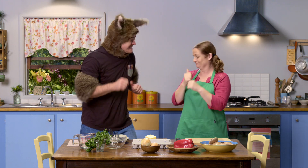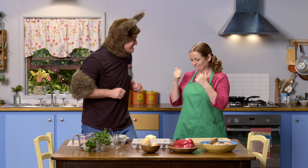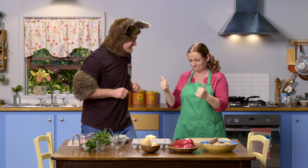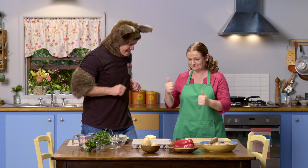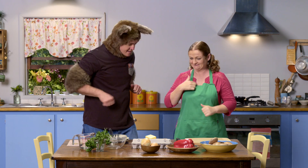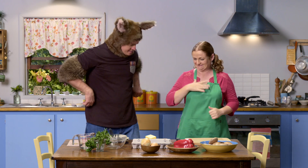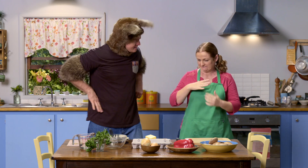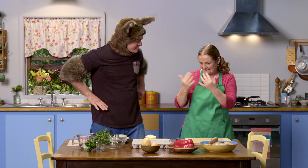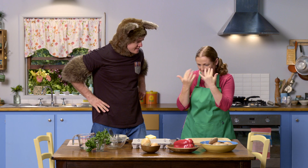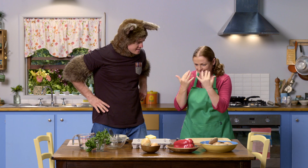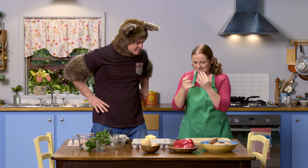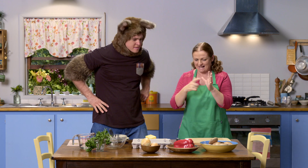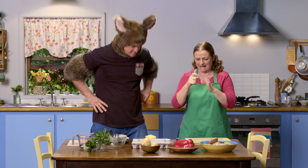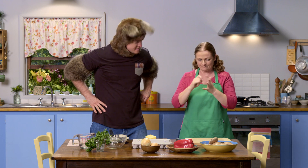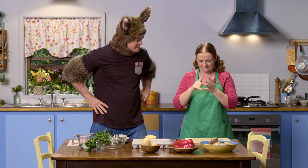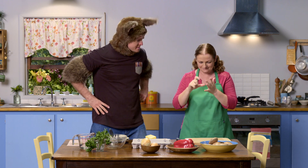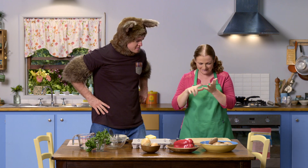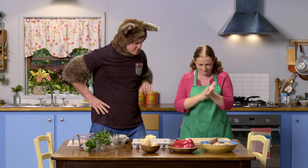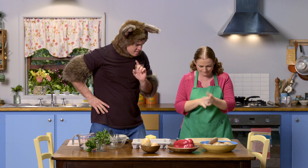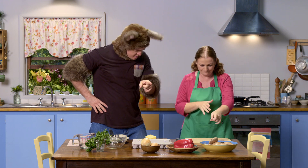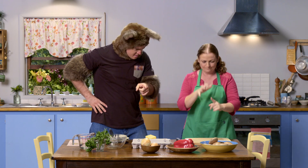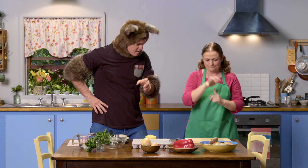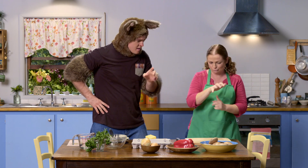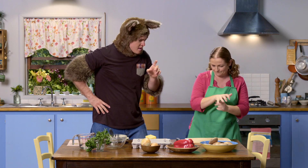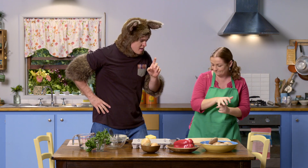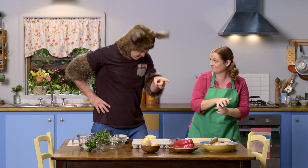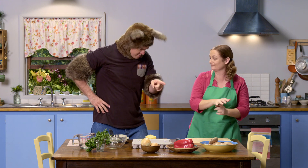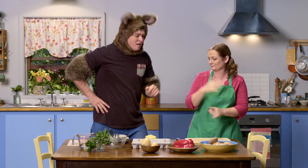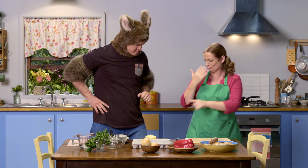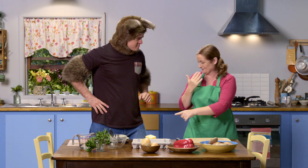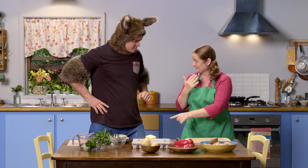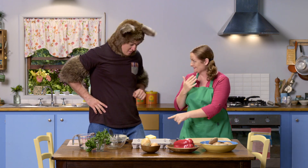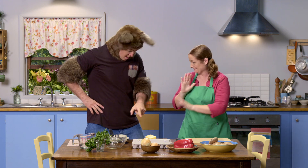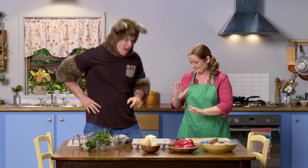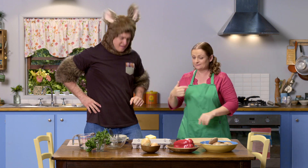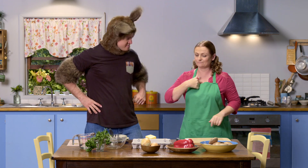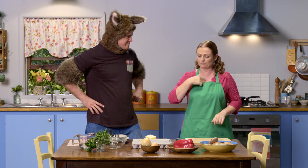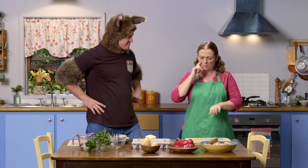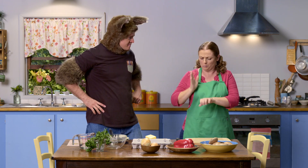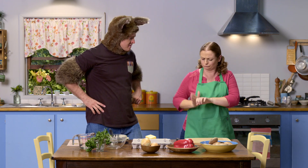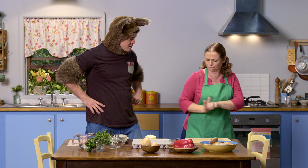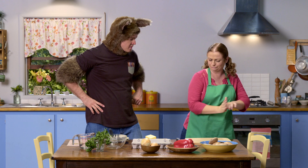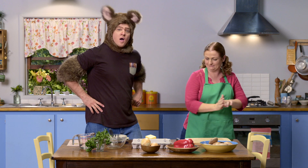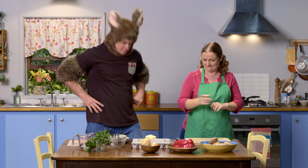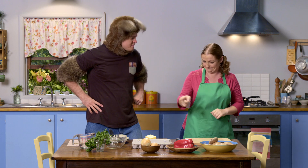We need some onion, capsicum, mushrooms and cheese. I'll chop up these three.